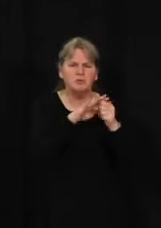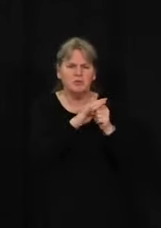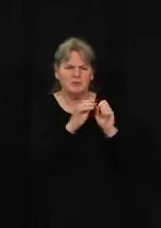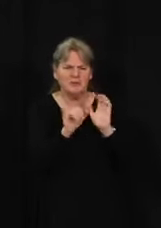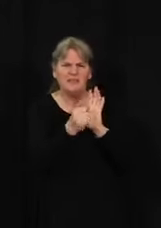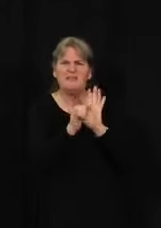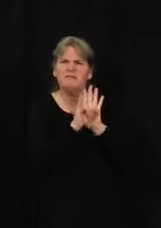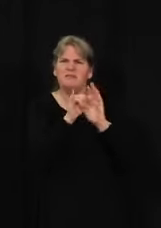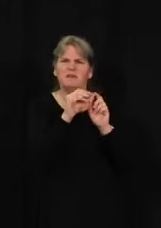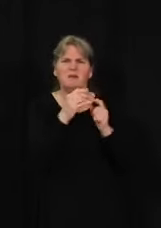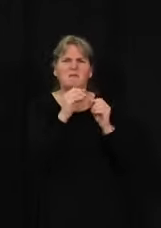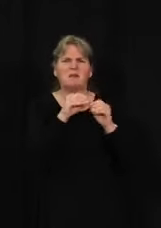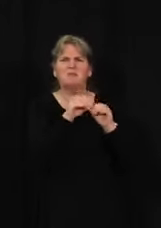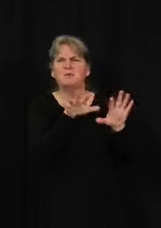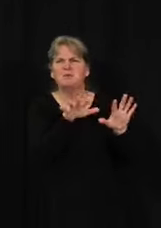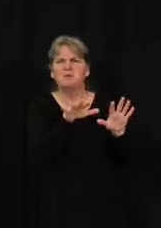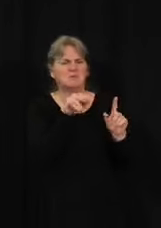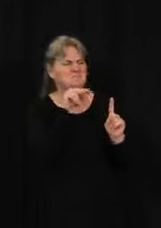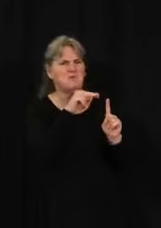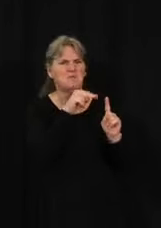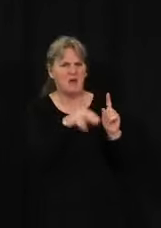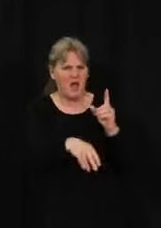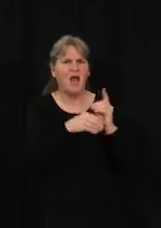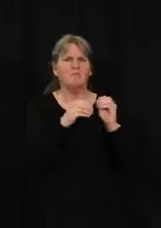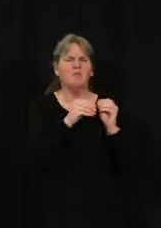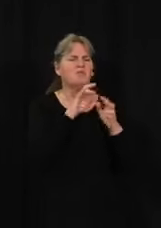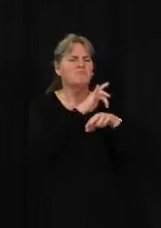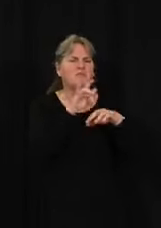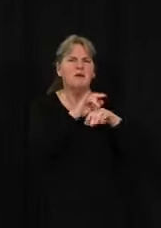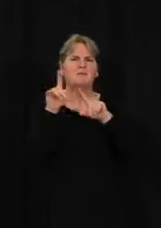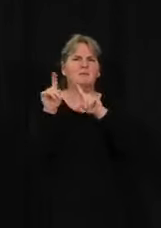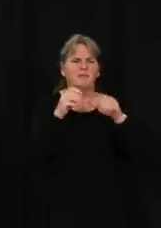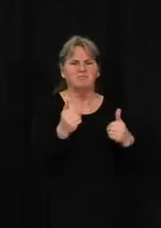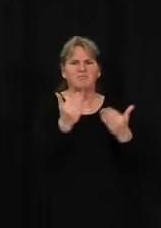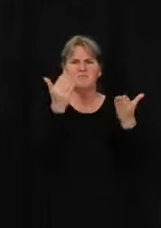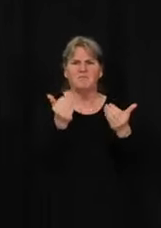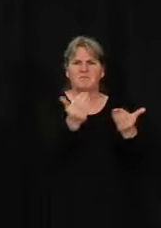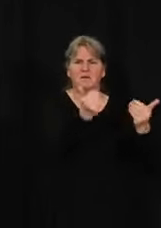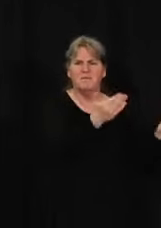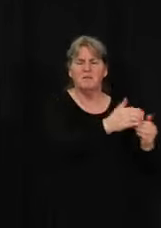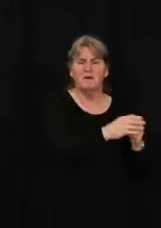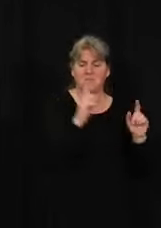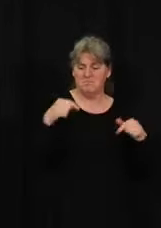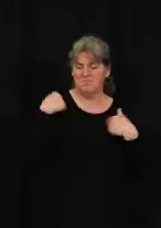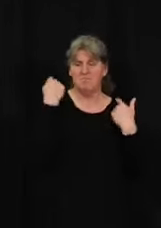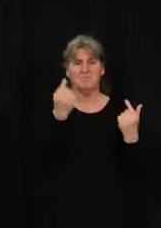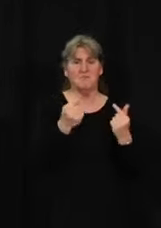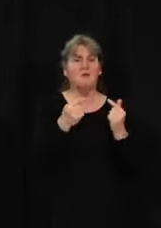spread. So far, all of those tests have been negative in our test